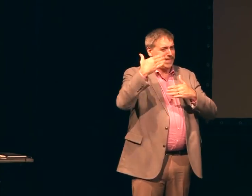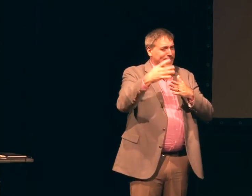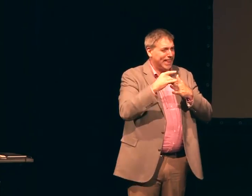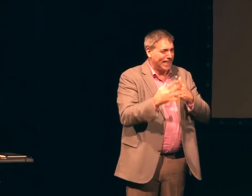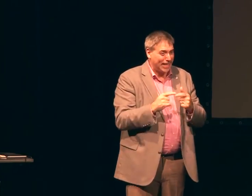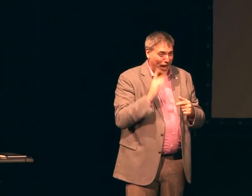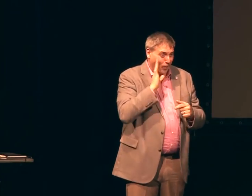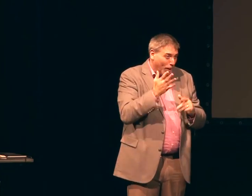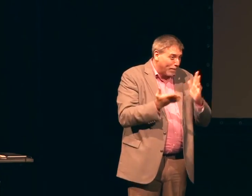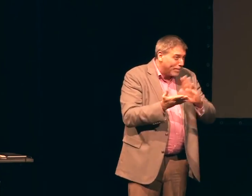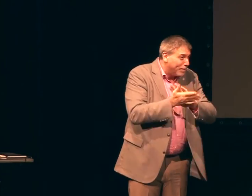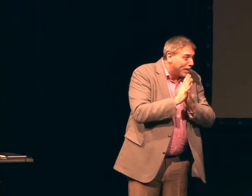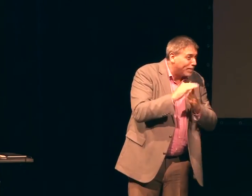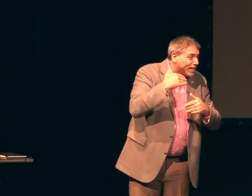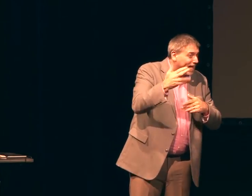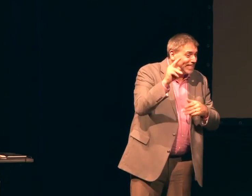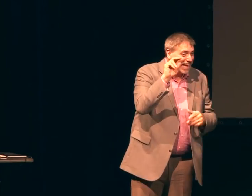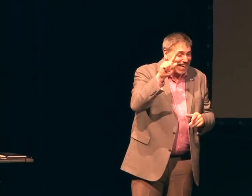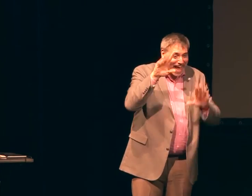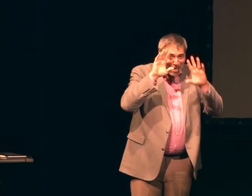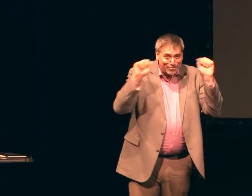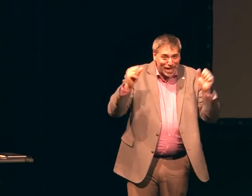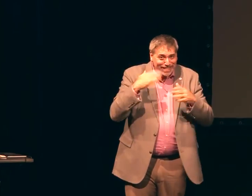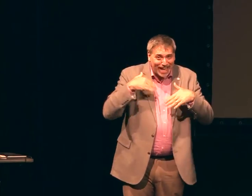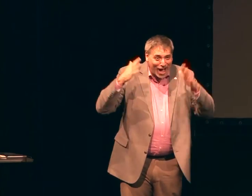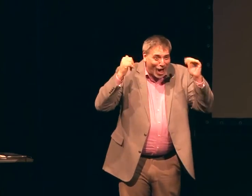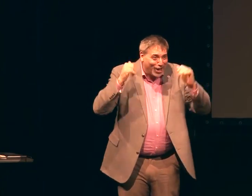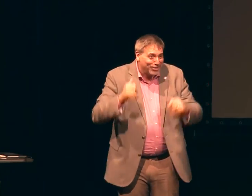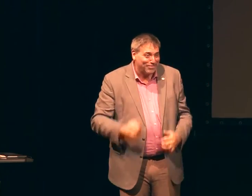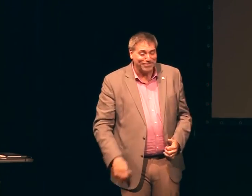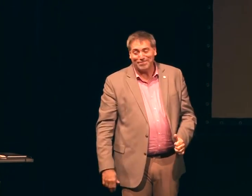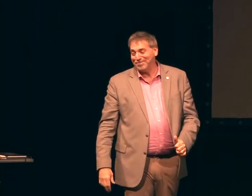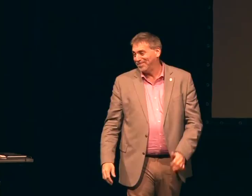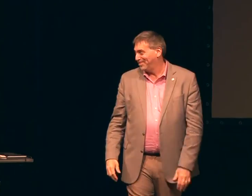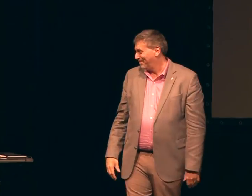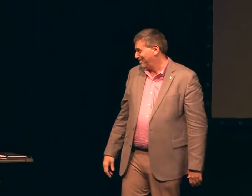they're going to be the next leaders, maybe each the next NAD president, let's hope one